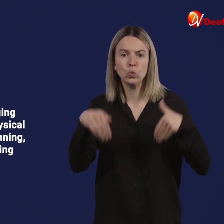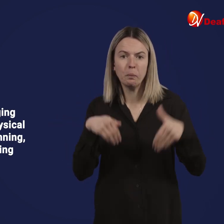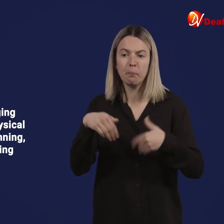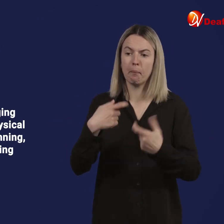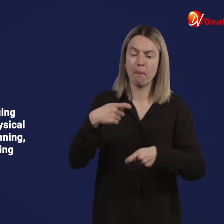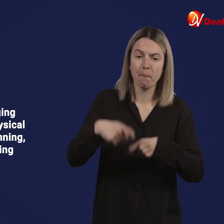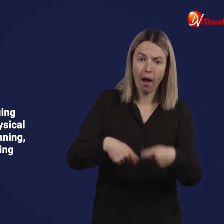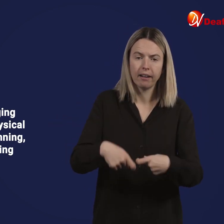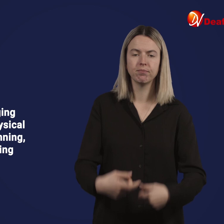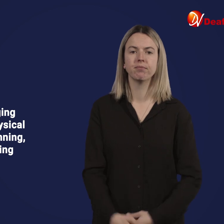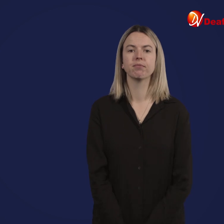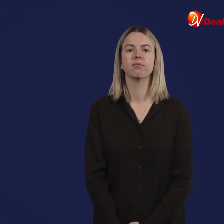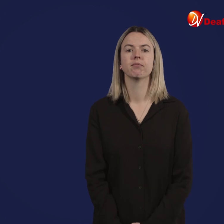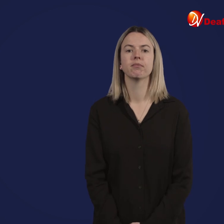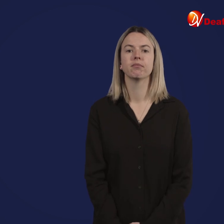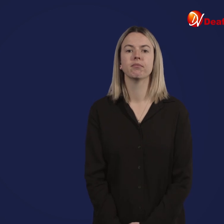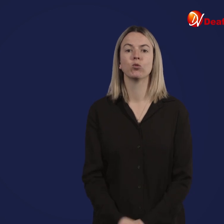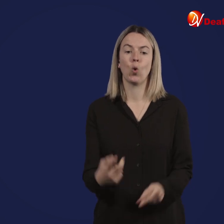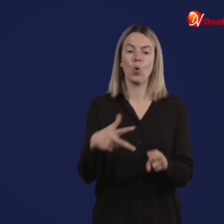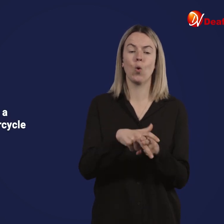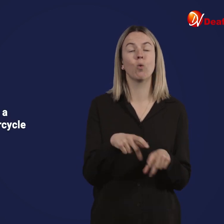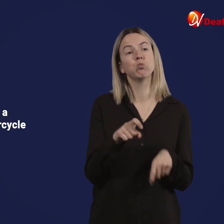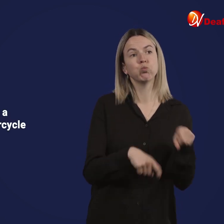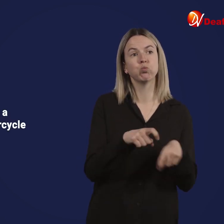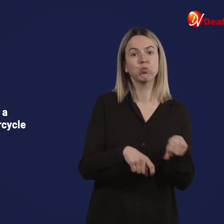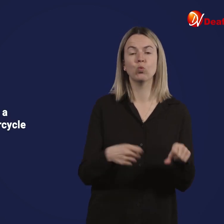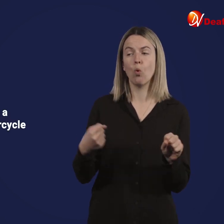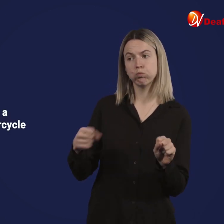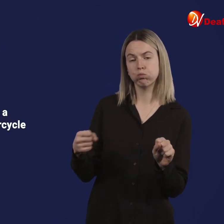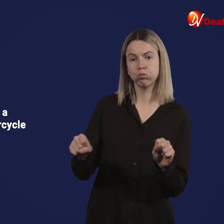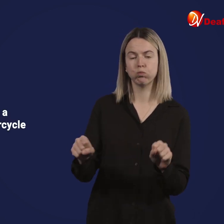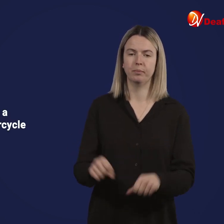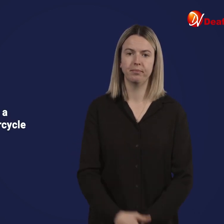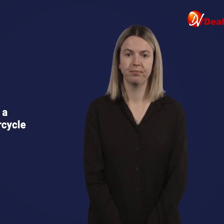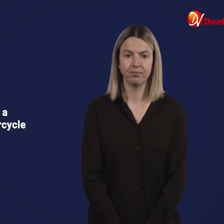If you are when smoking or vaping whilst stationary. While you are eating or drinking.